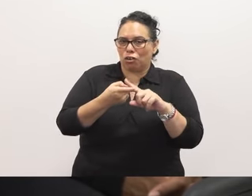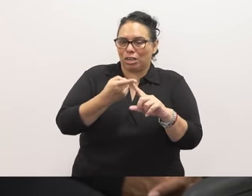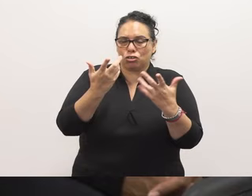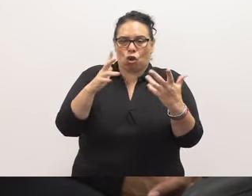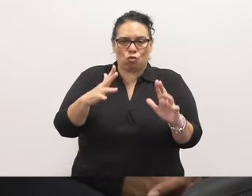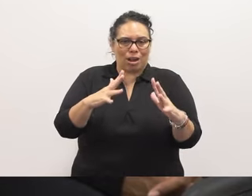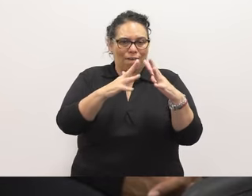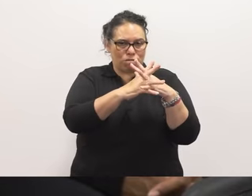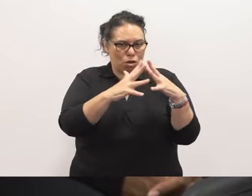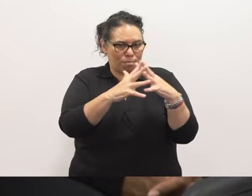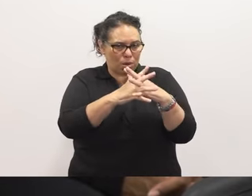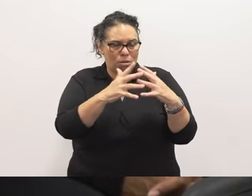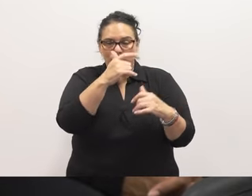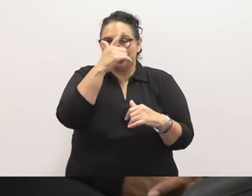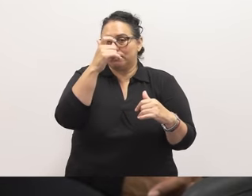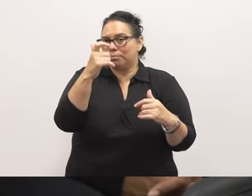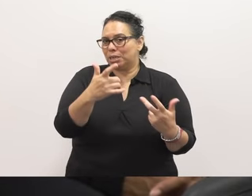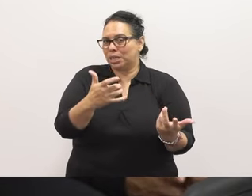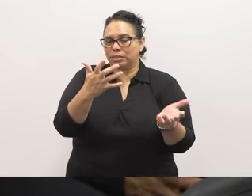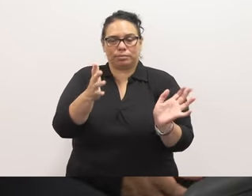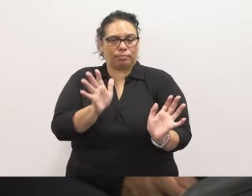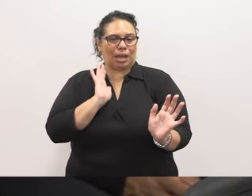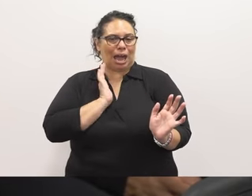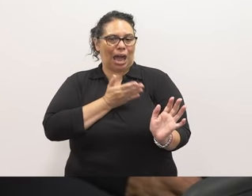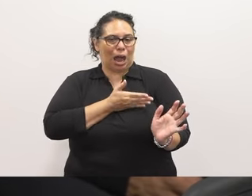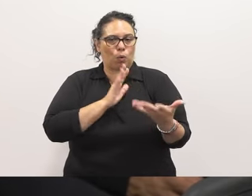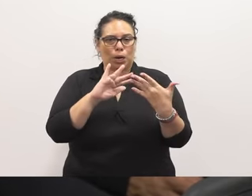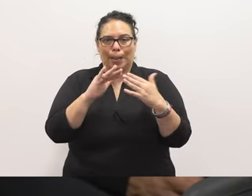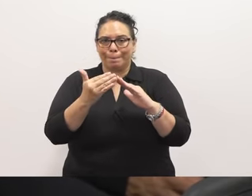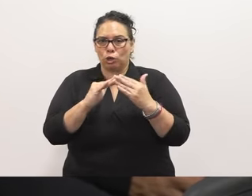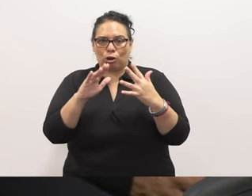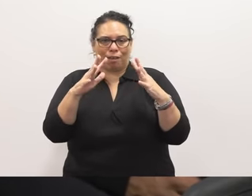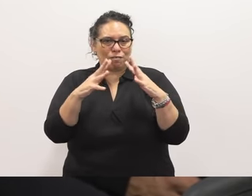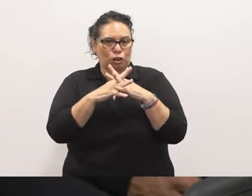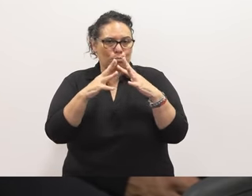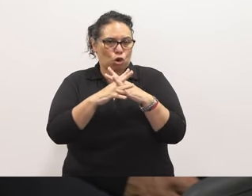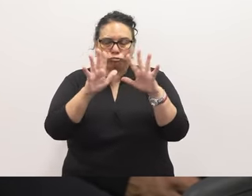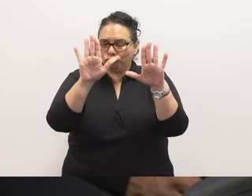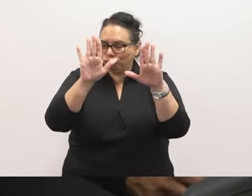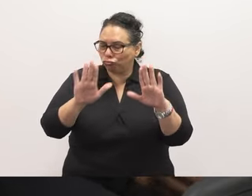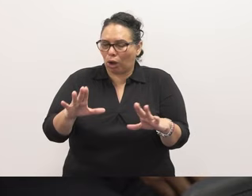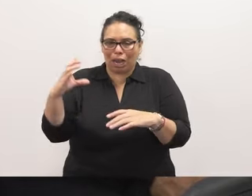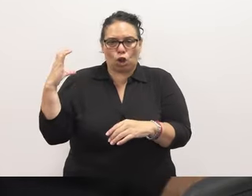My whole, 'cause our football community, it's great. You know, our coaches, they're great.